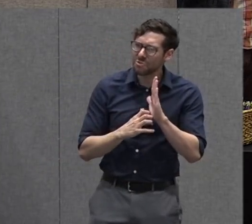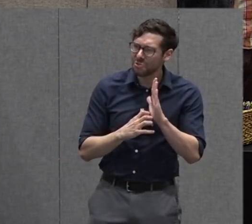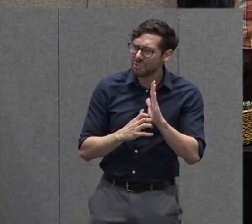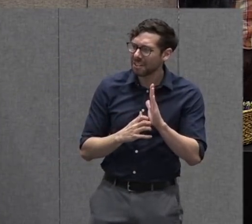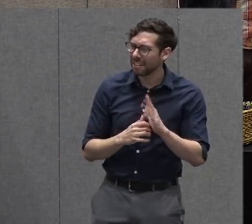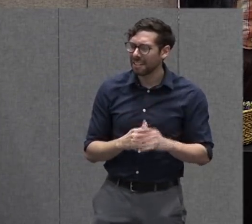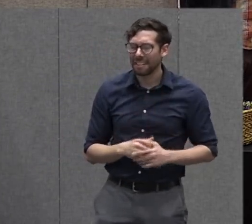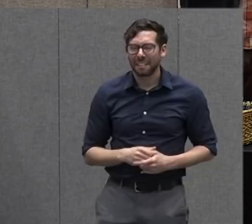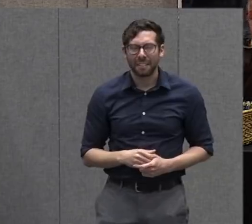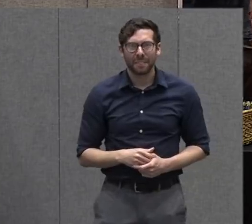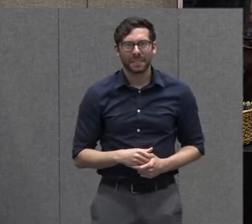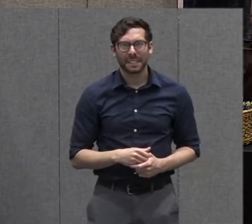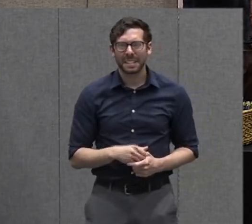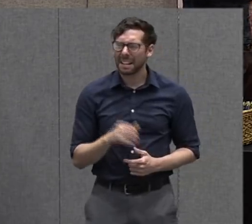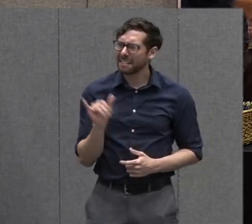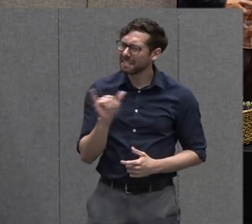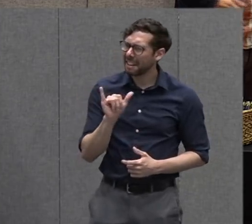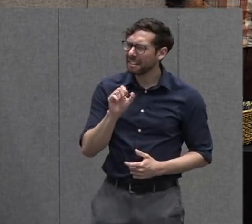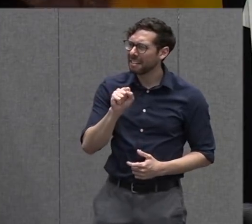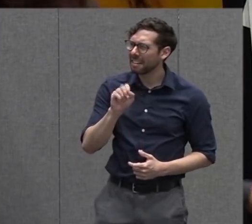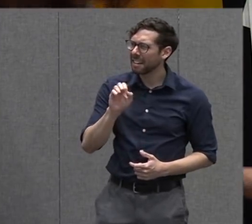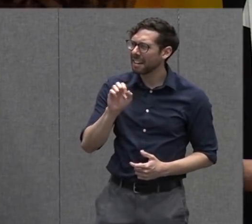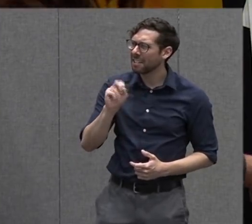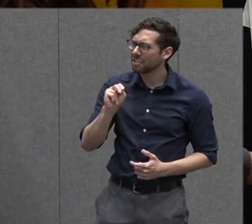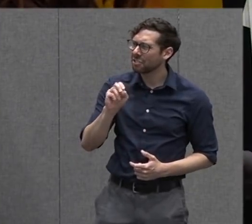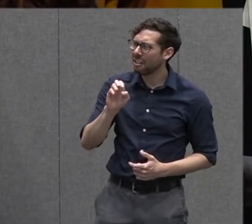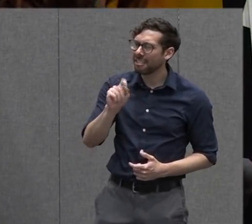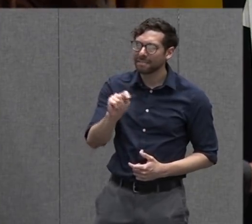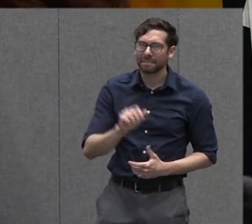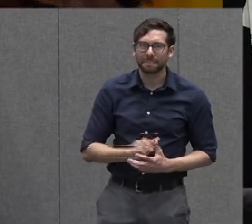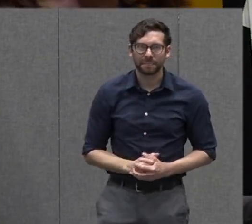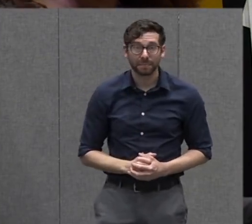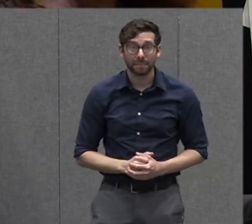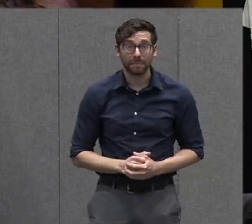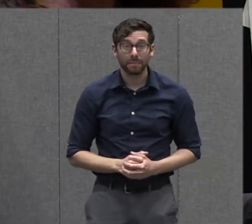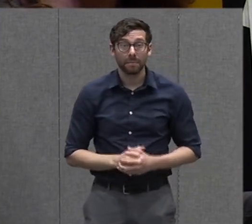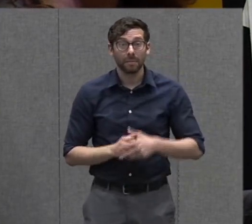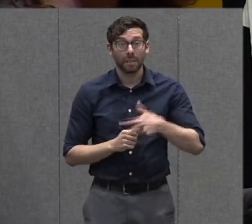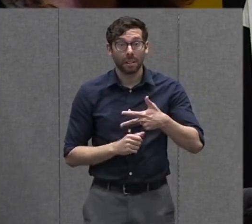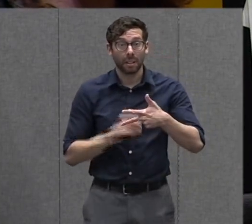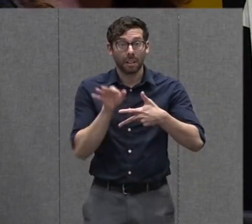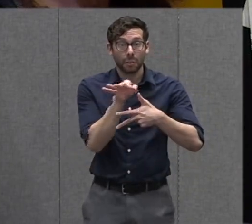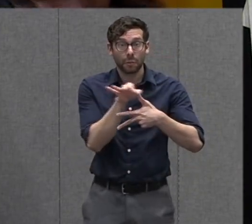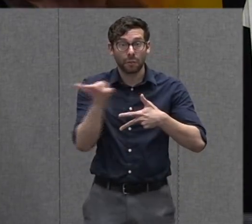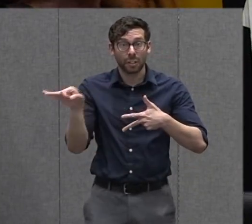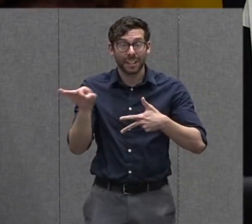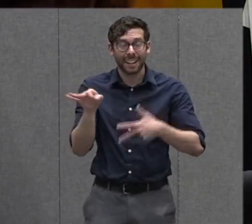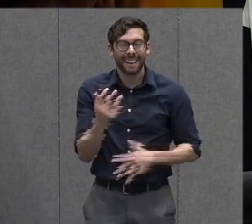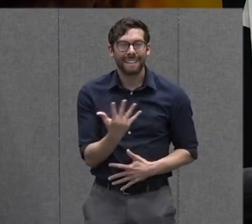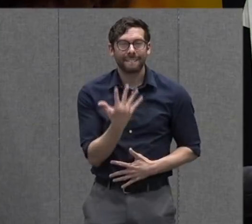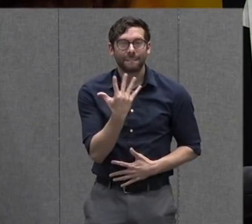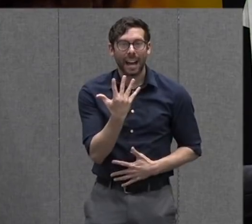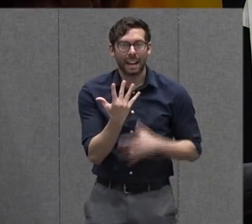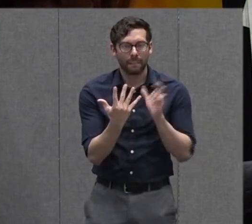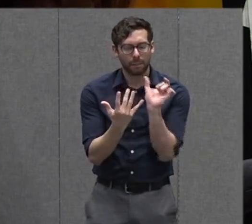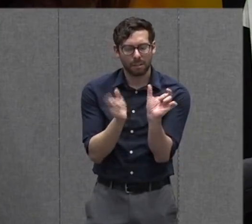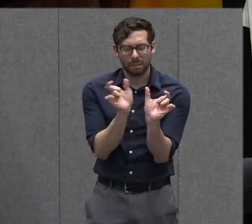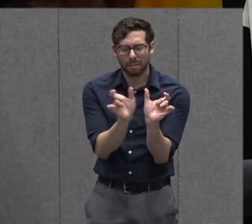Yeah, and it has to have, the first line has to have five syllables. second line has have seven syllables.